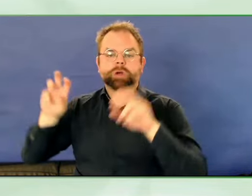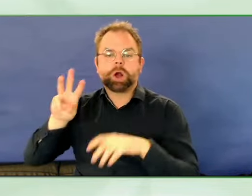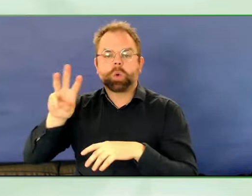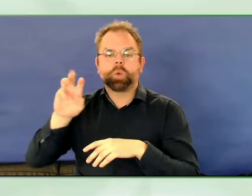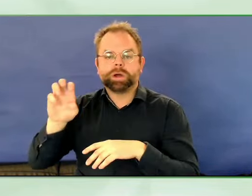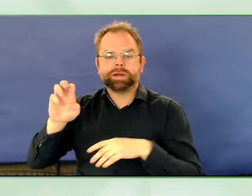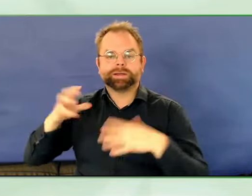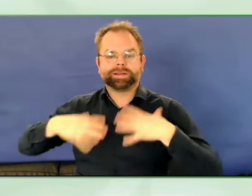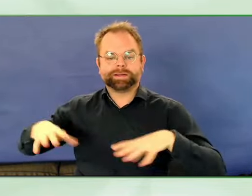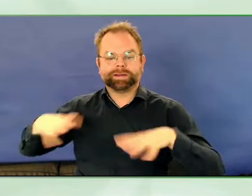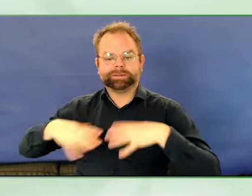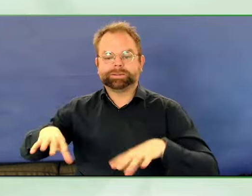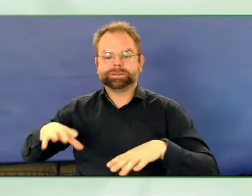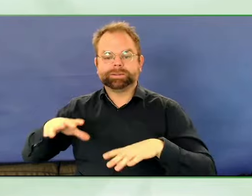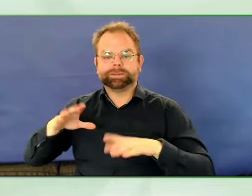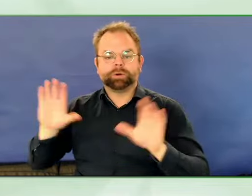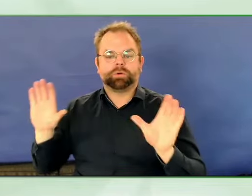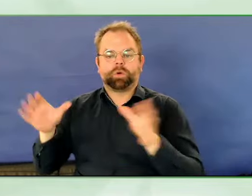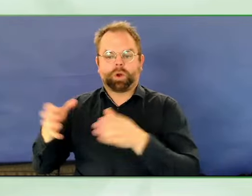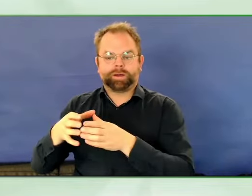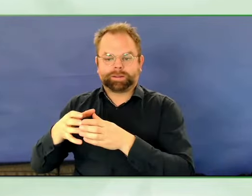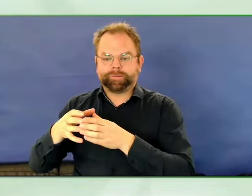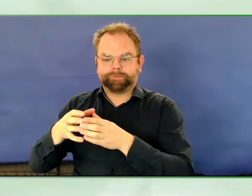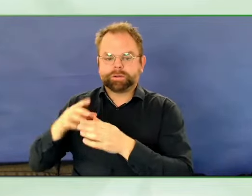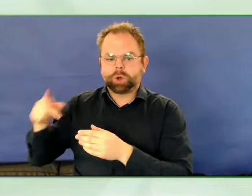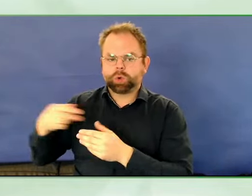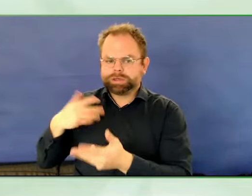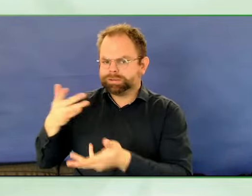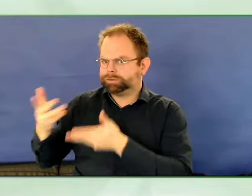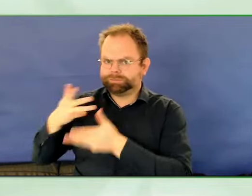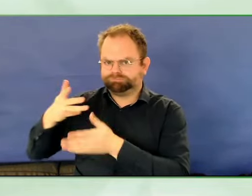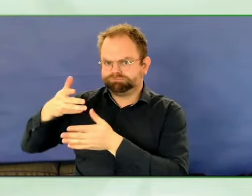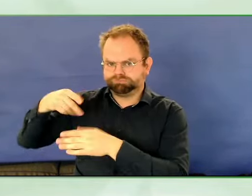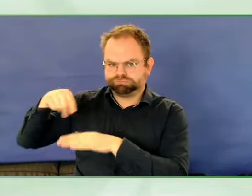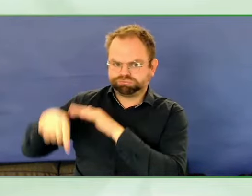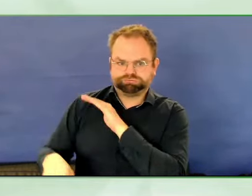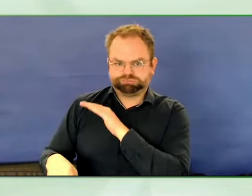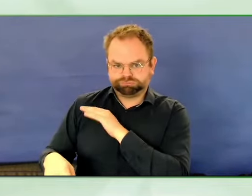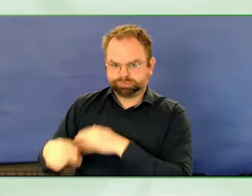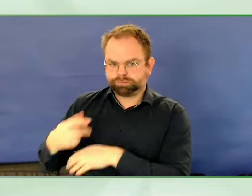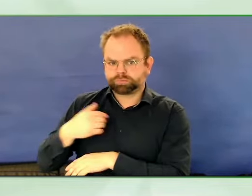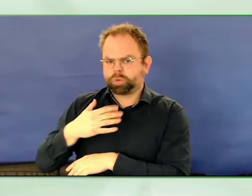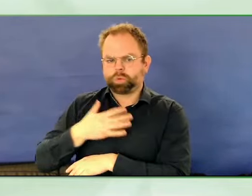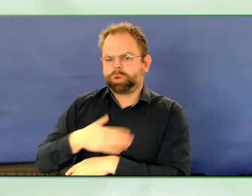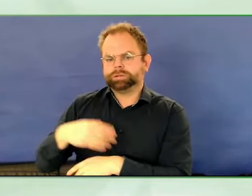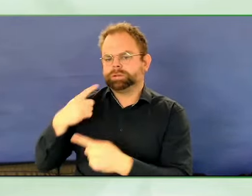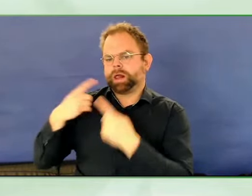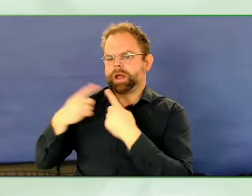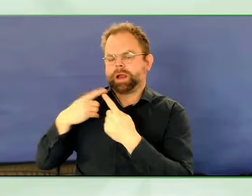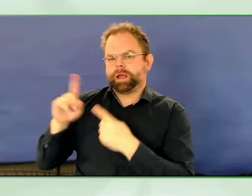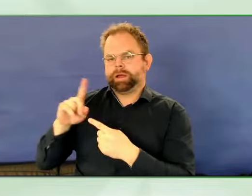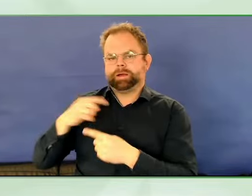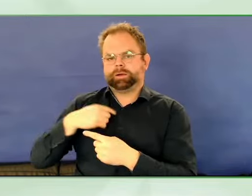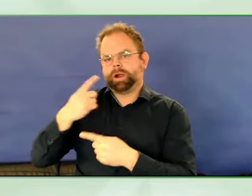Your journey, how you created this start-up and what motivated you because when I saw